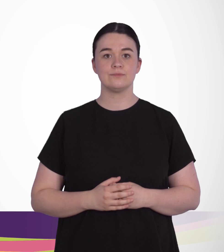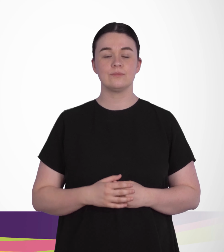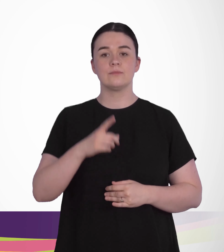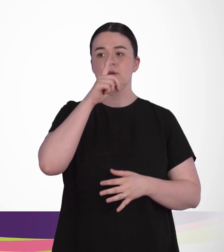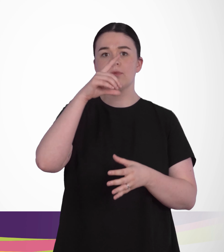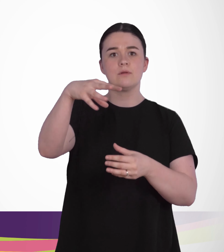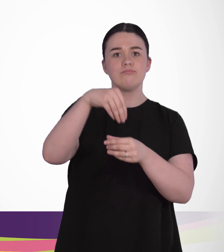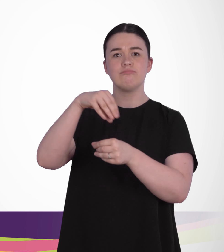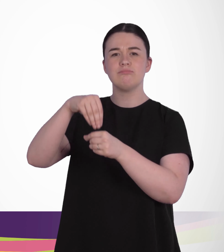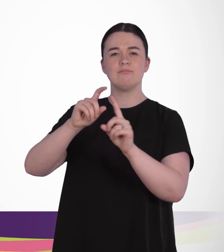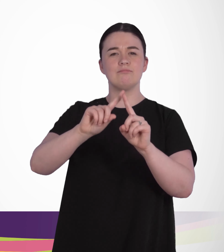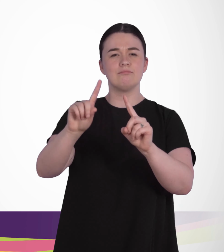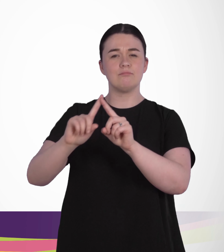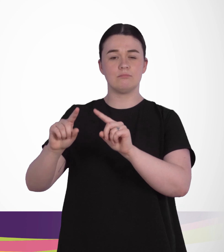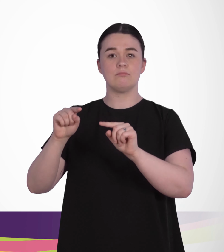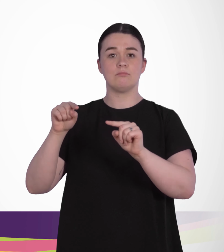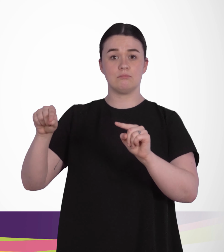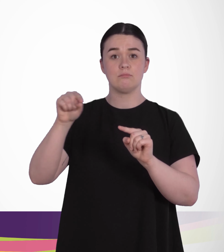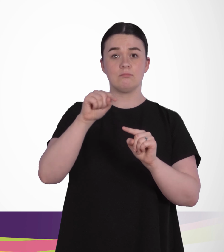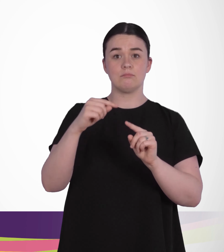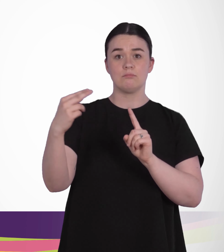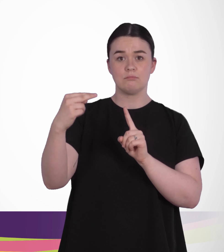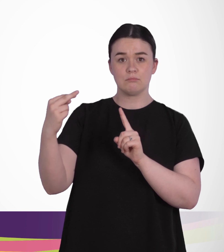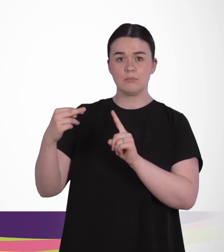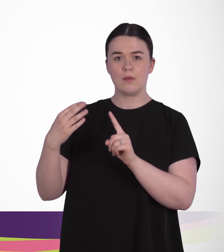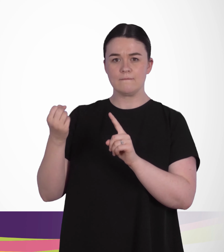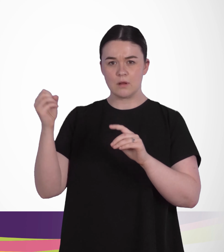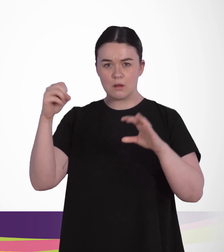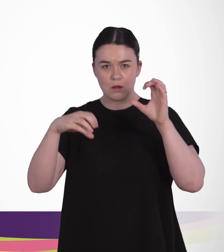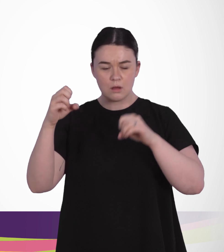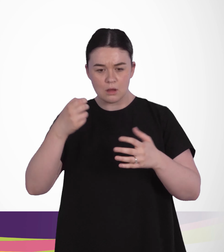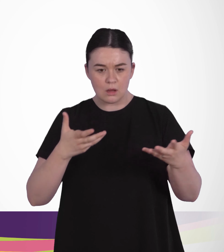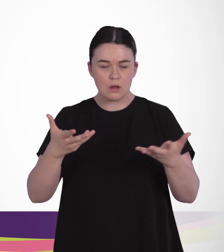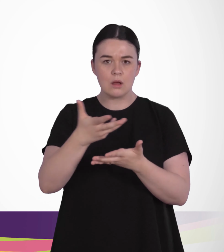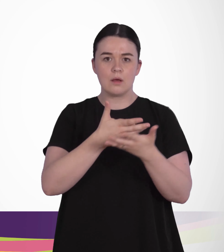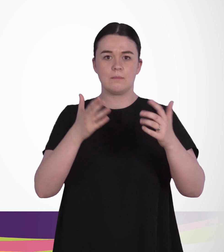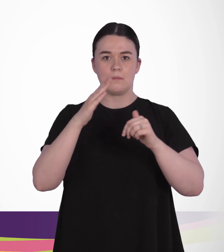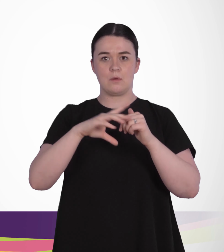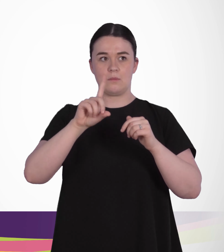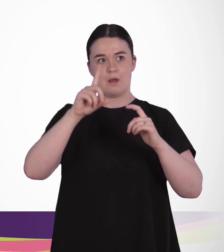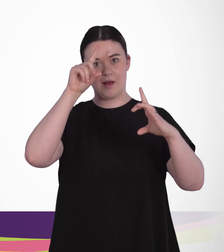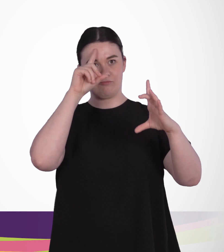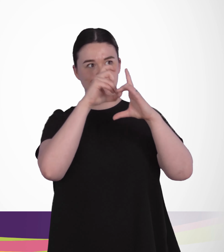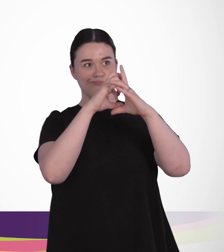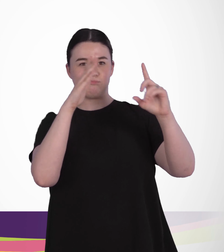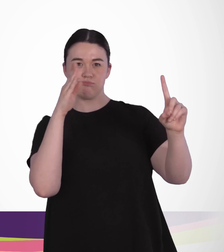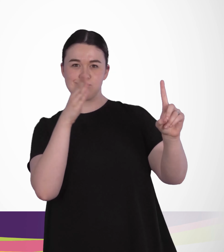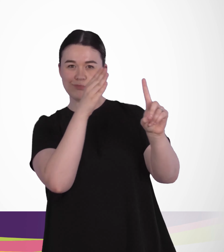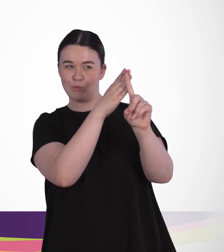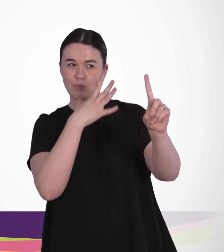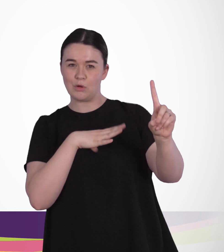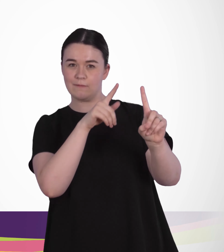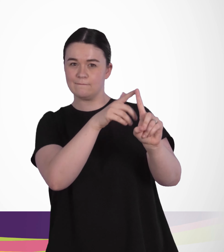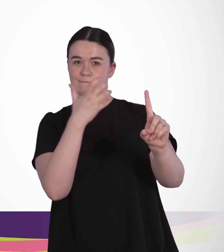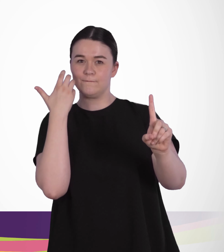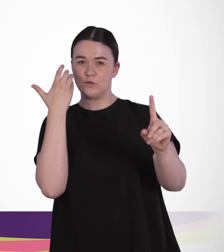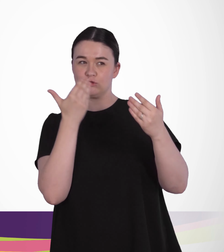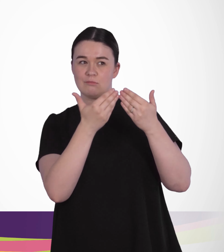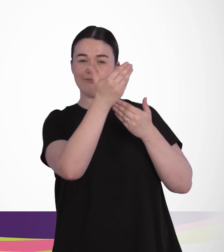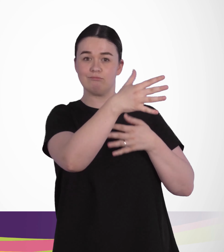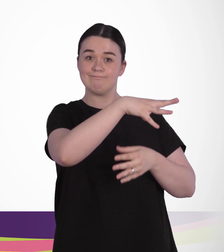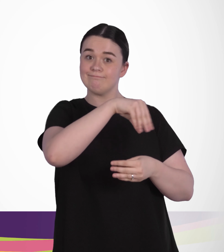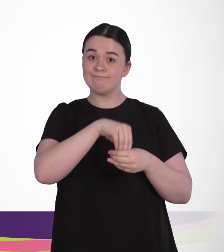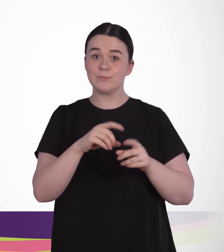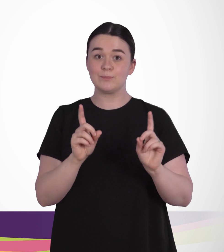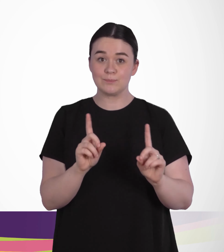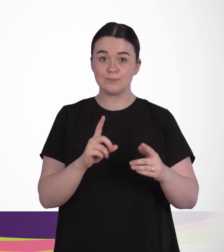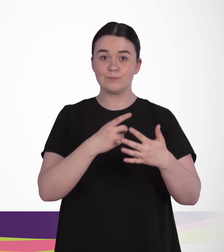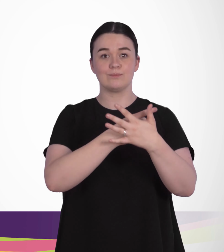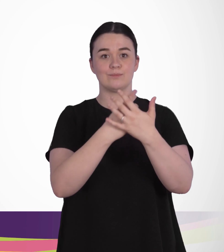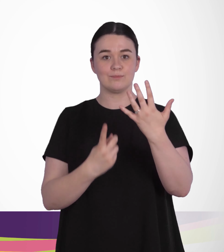Stakeholder perspectives were aligned on the Strategy’s vision, around an aspiration of a future where: